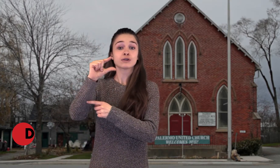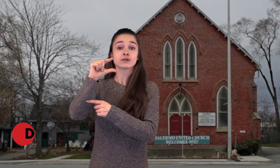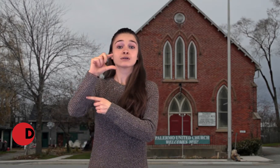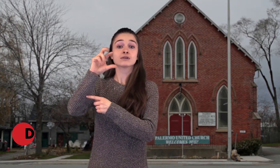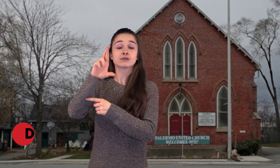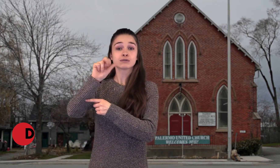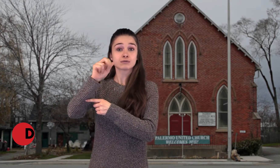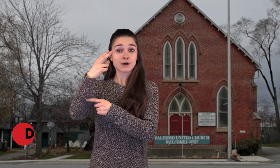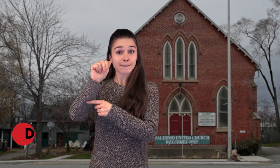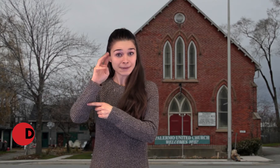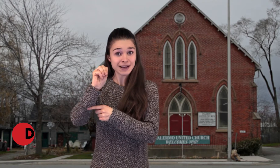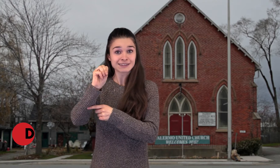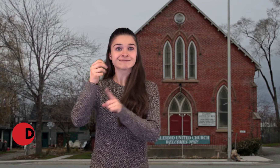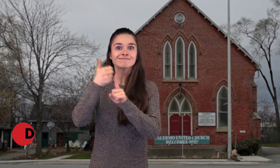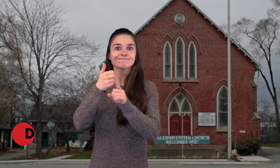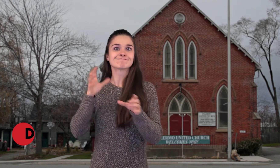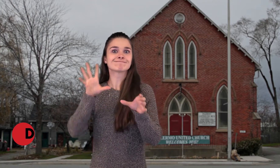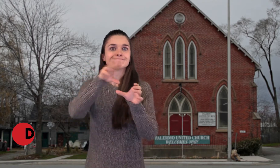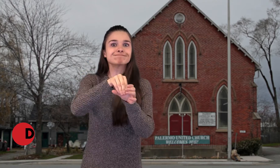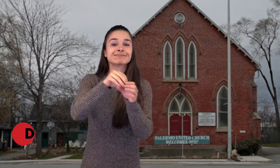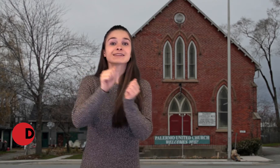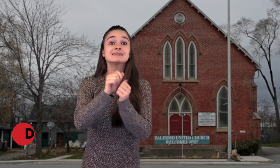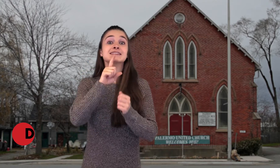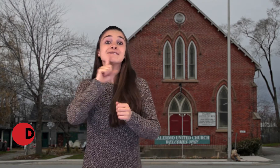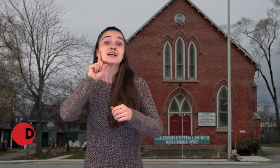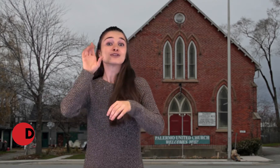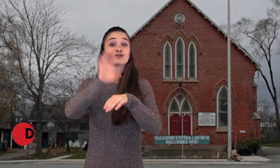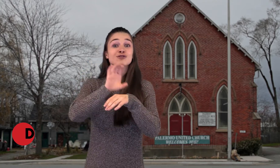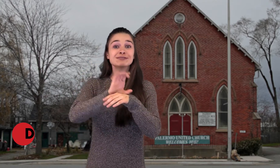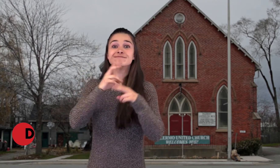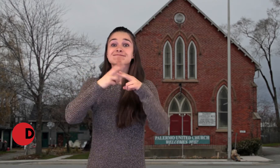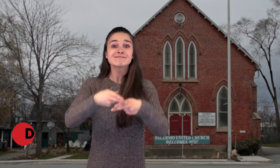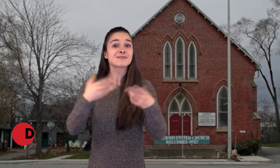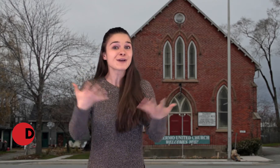Reverend John Graham is with The New Life Deaf Church,